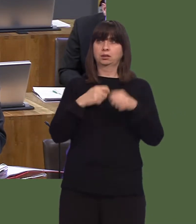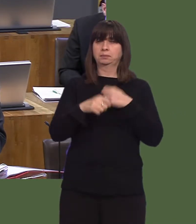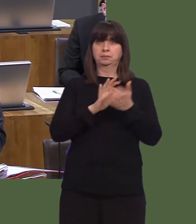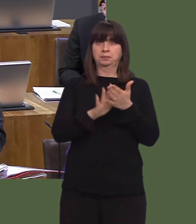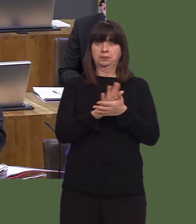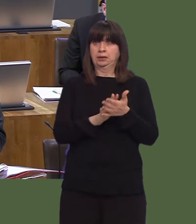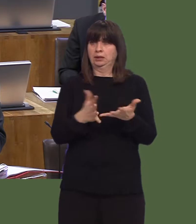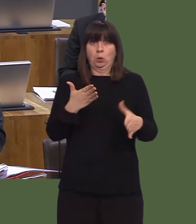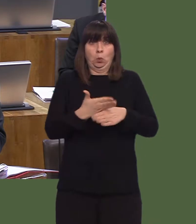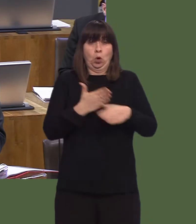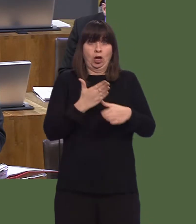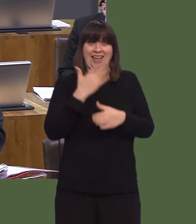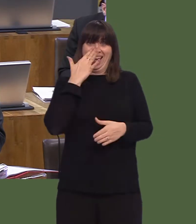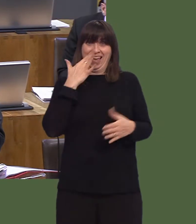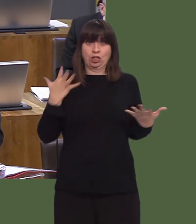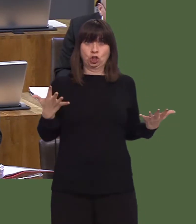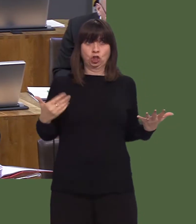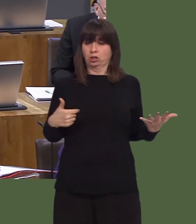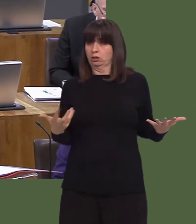that are of working age, and that is the difference now.